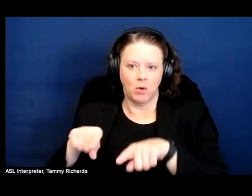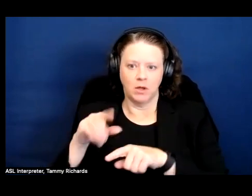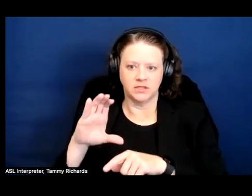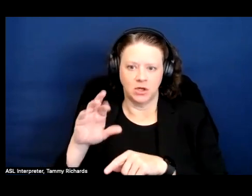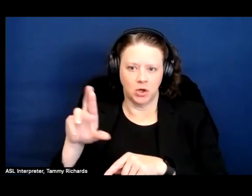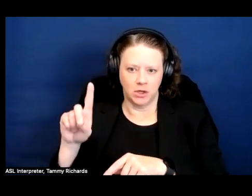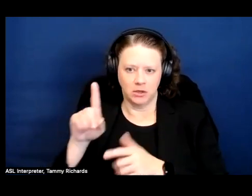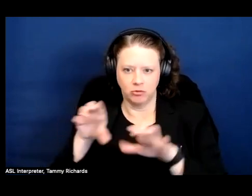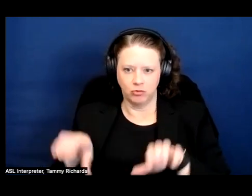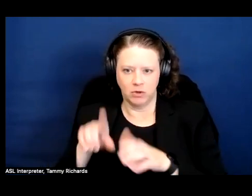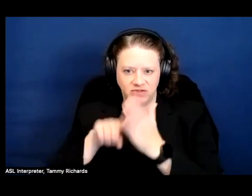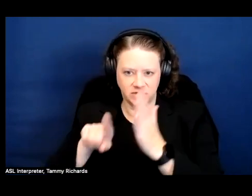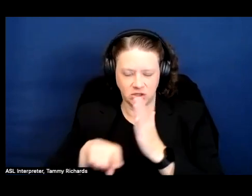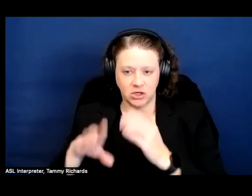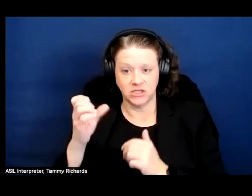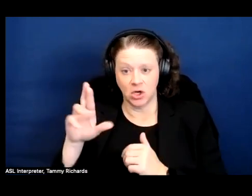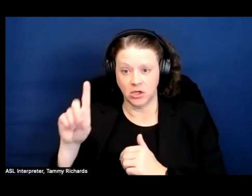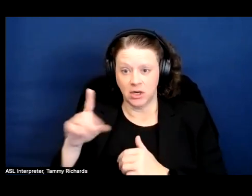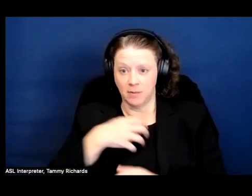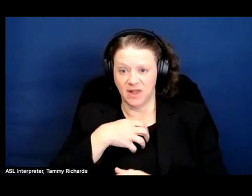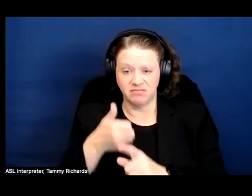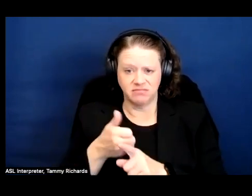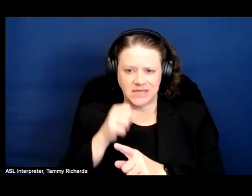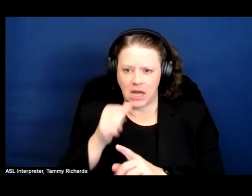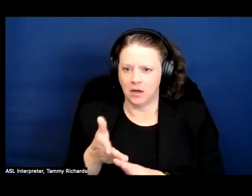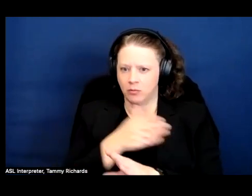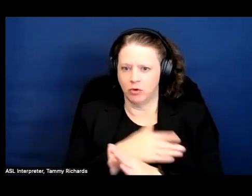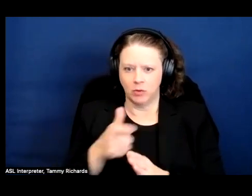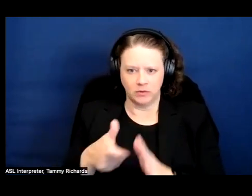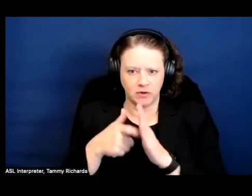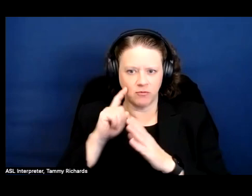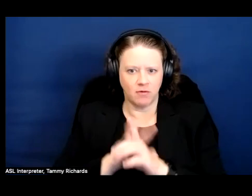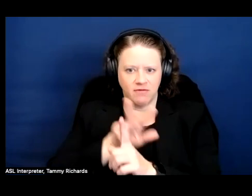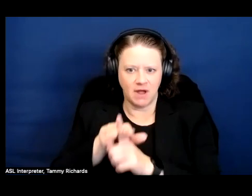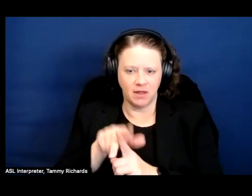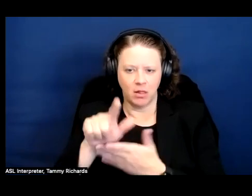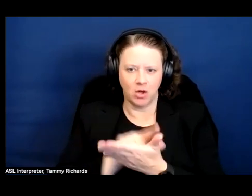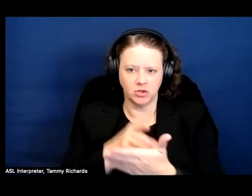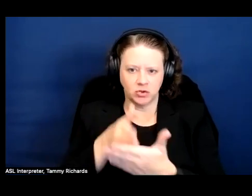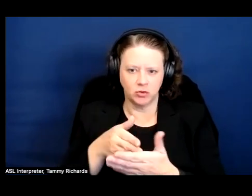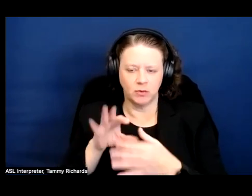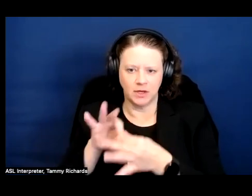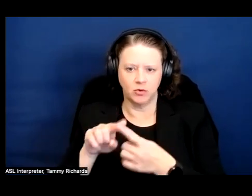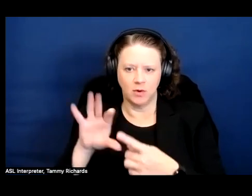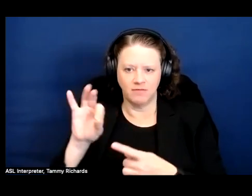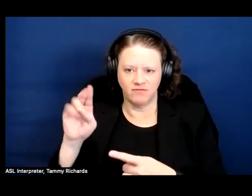And we need landlords to provide housing options for people, including people with low incomes.